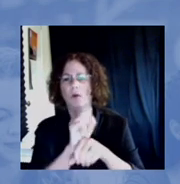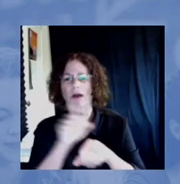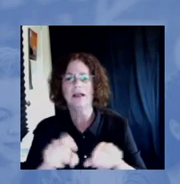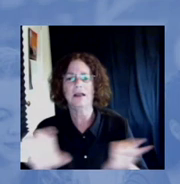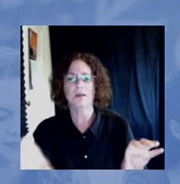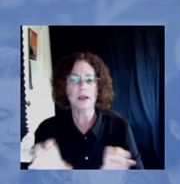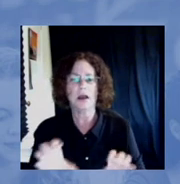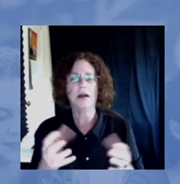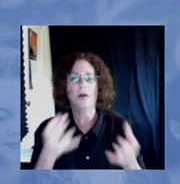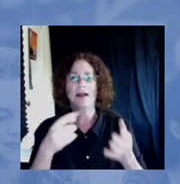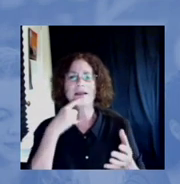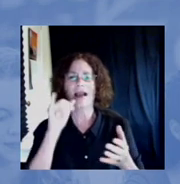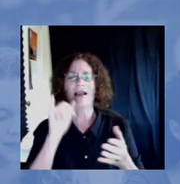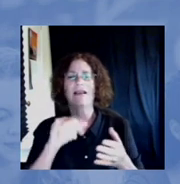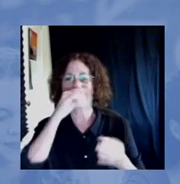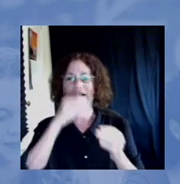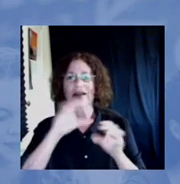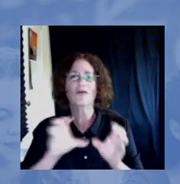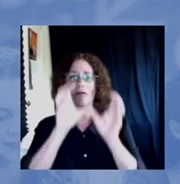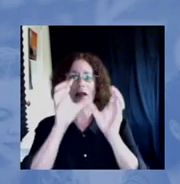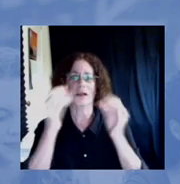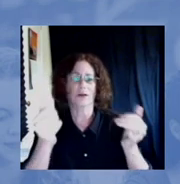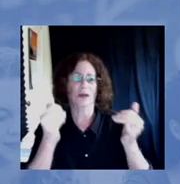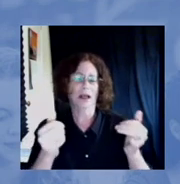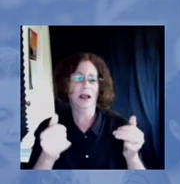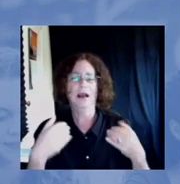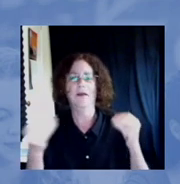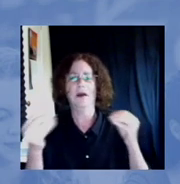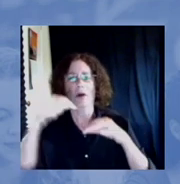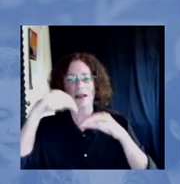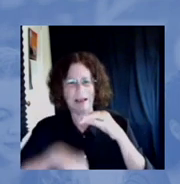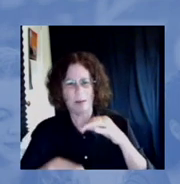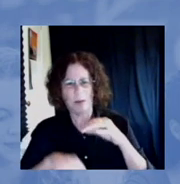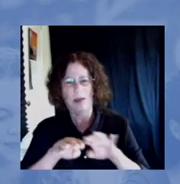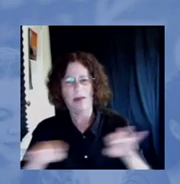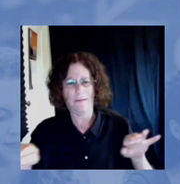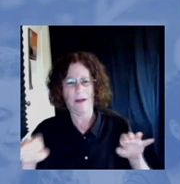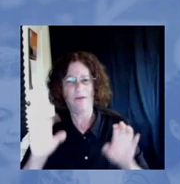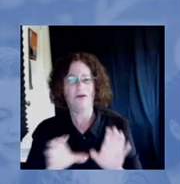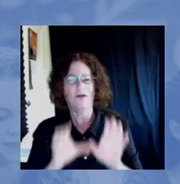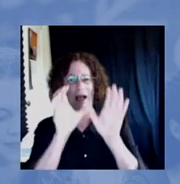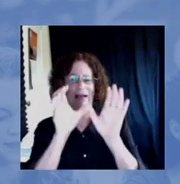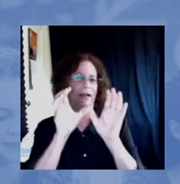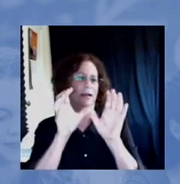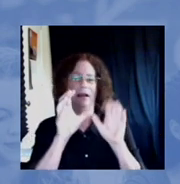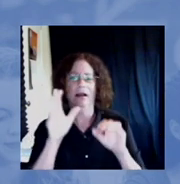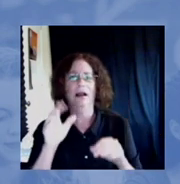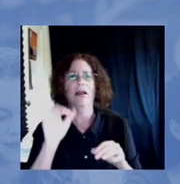CRISIS TODAY ARE AT A DEEPER LEVEL OF CRISIS, DARKER LEVEL OF CRISIS THAT REQUIRES A MORE